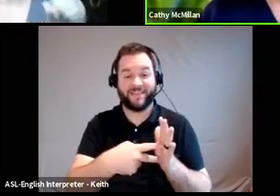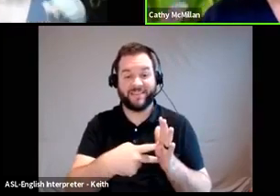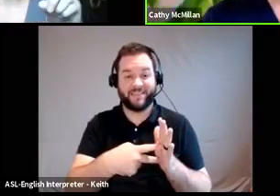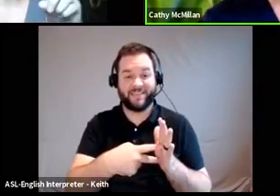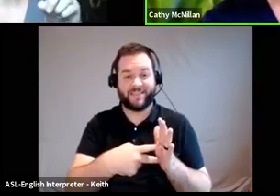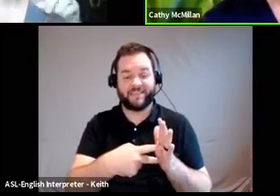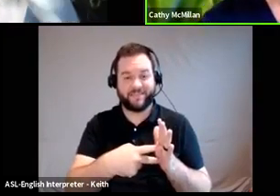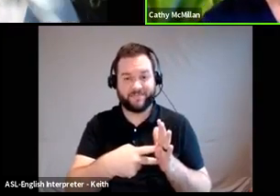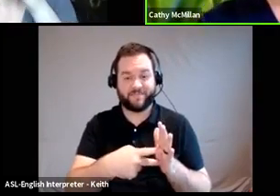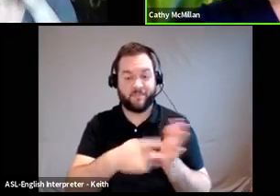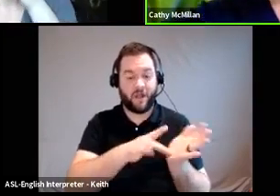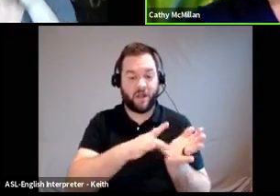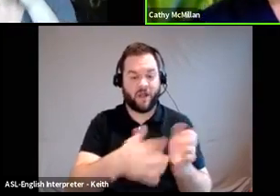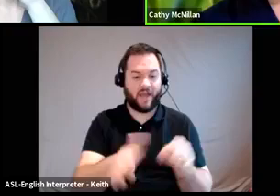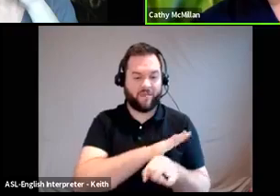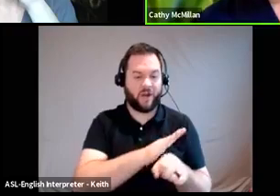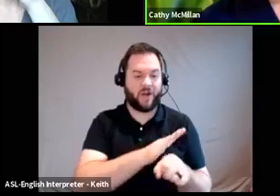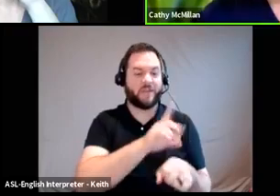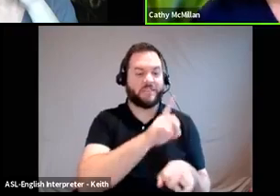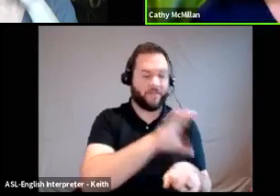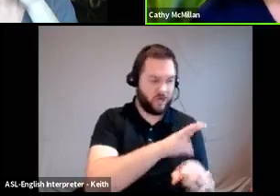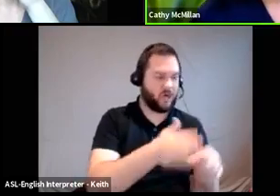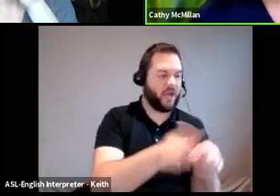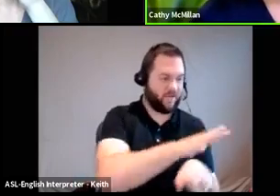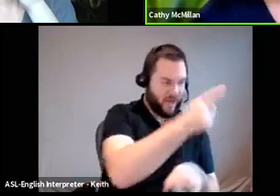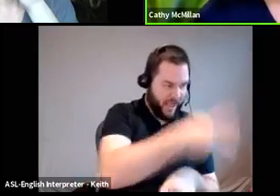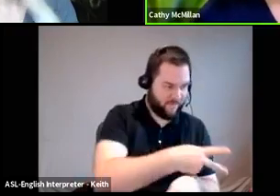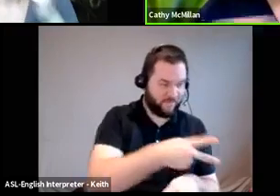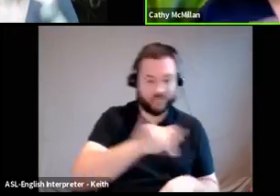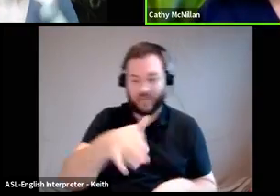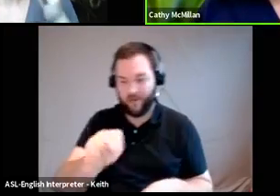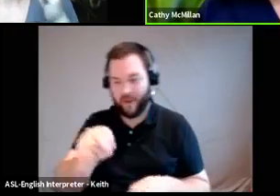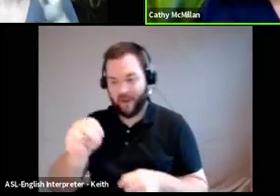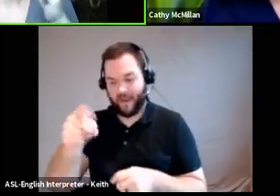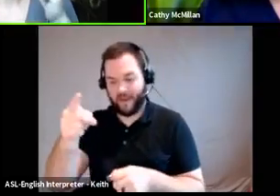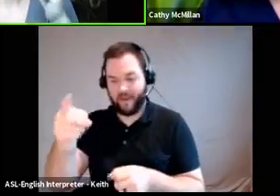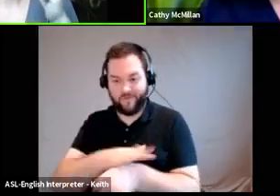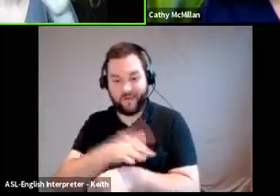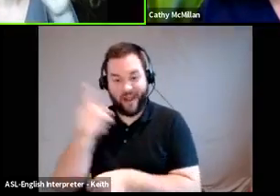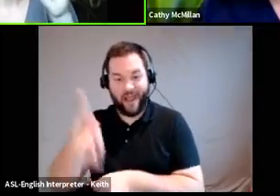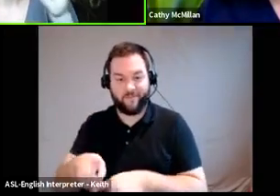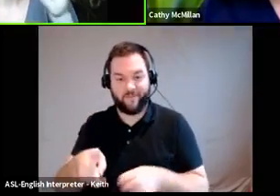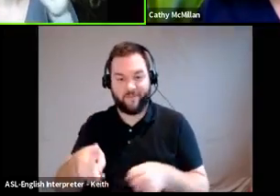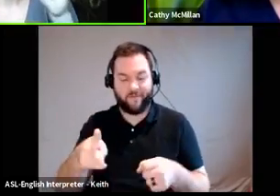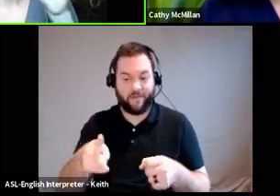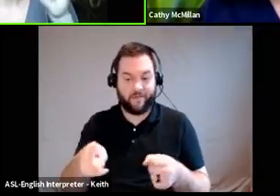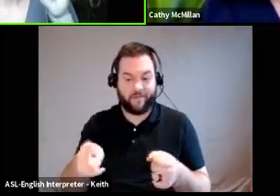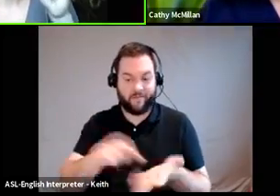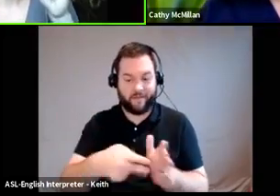January so extended medical covered the whole thing, because we claimed. , December, January , December, January. Okay